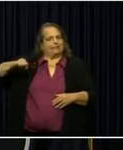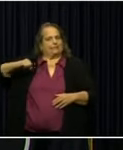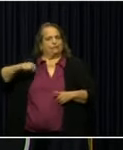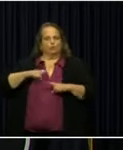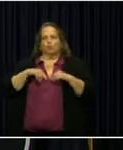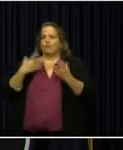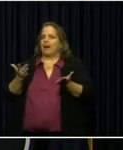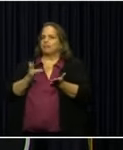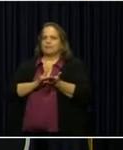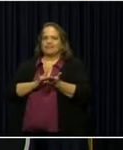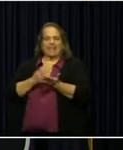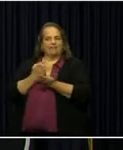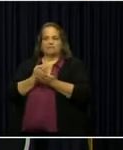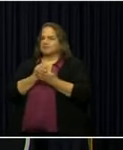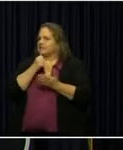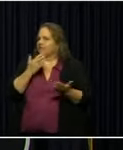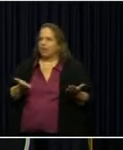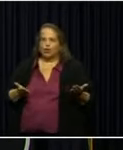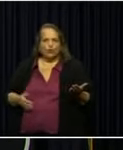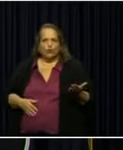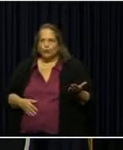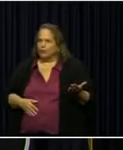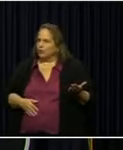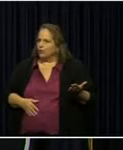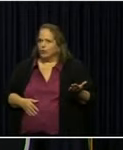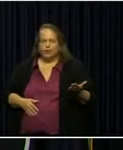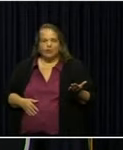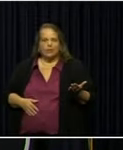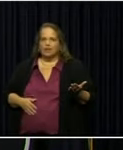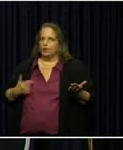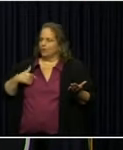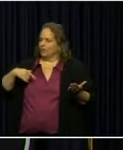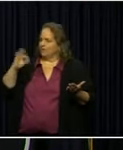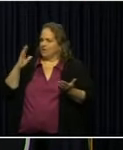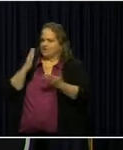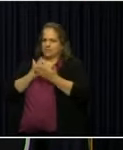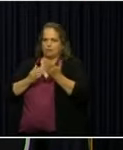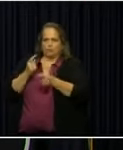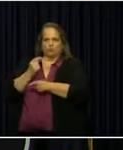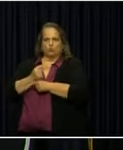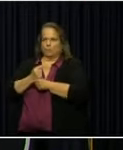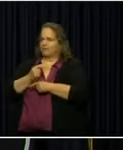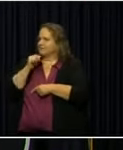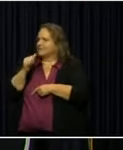WHAT WE DO IN PUBLIC IS GOING TO BE VERY DIFFERENT. THE WAY WE SOCIALIZE IS GOING TO